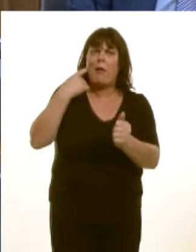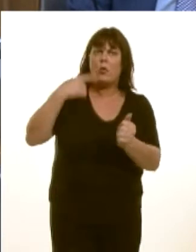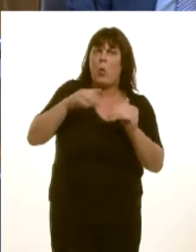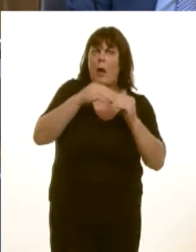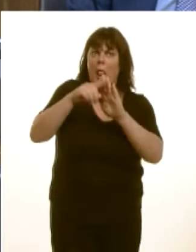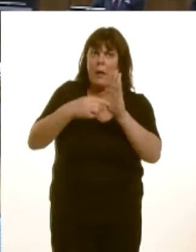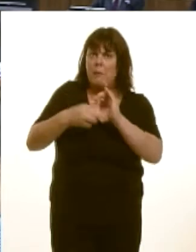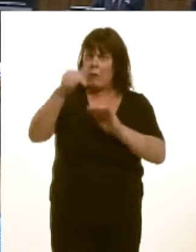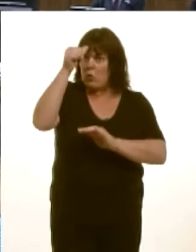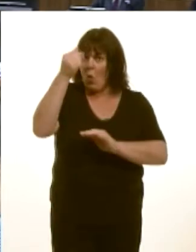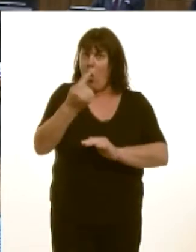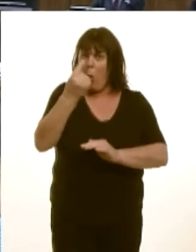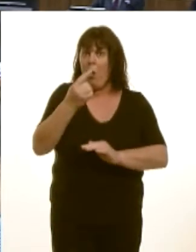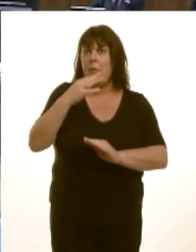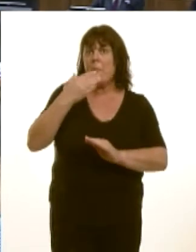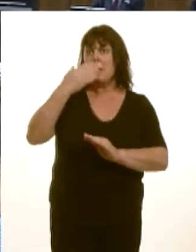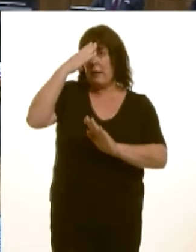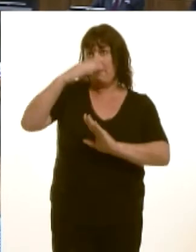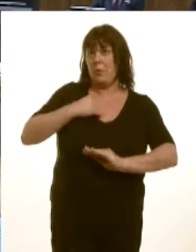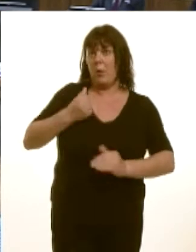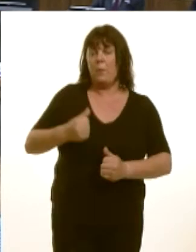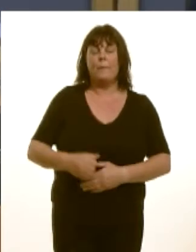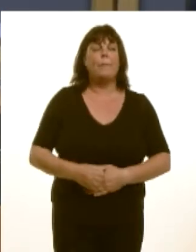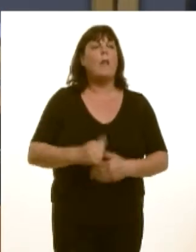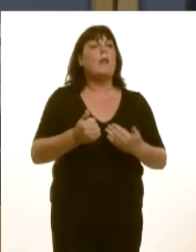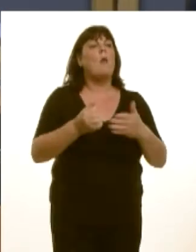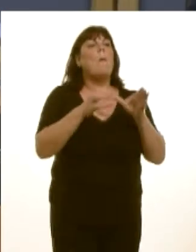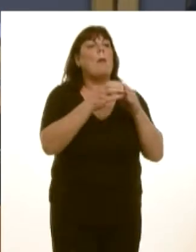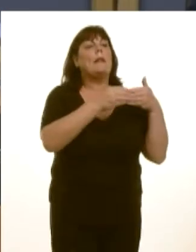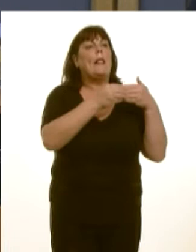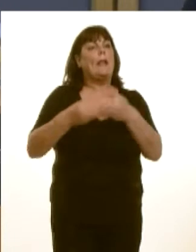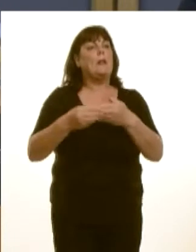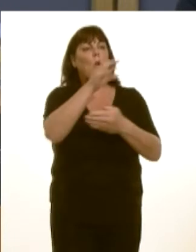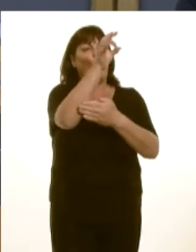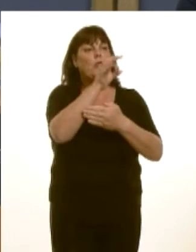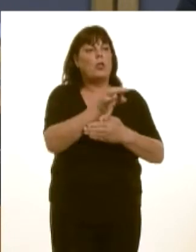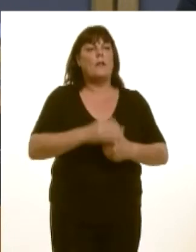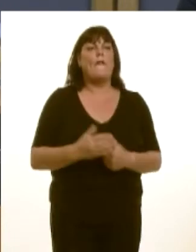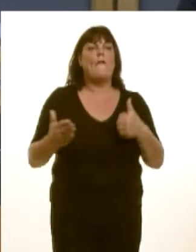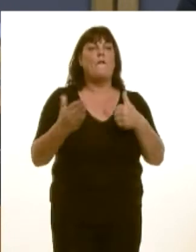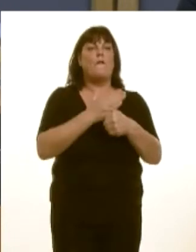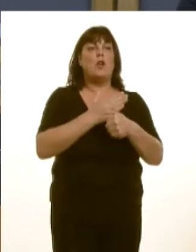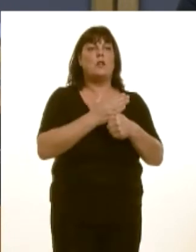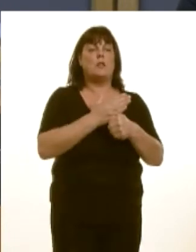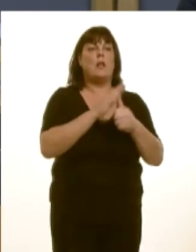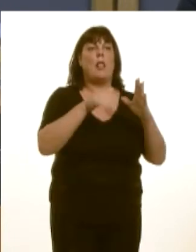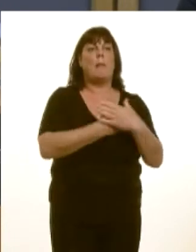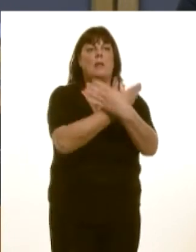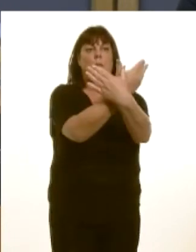Y Llywydd / The Presiding Officer: First this afternoon, we have the leader of the Welsh Liberal Democrats, Kirsty Williams.